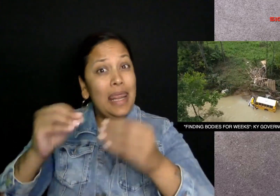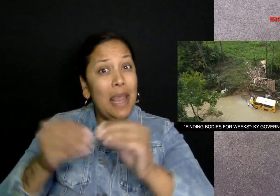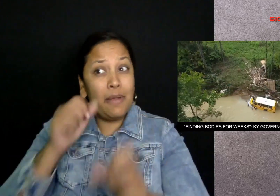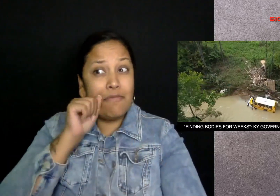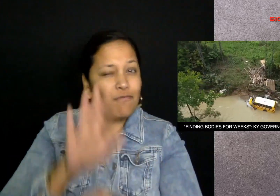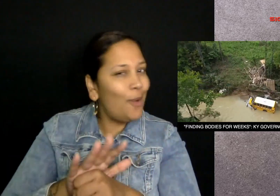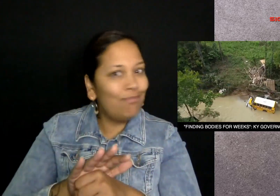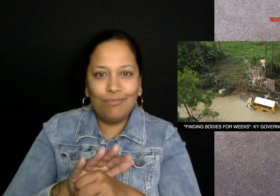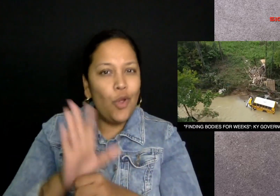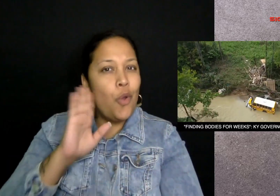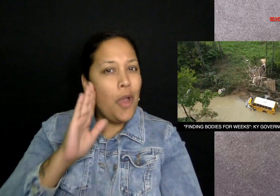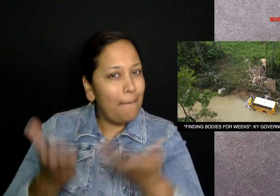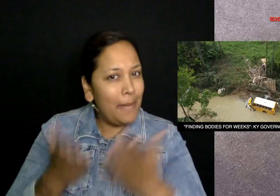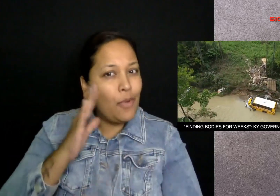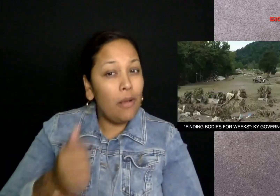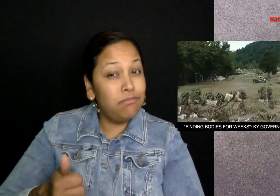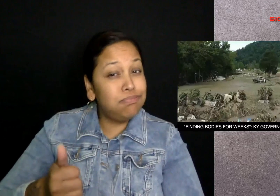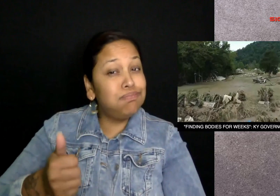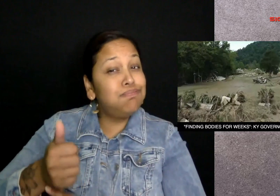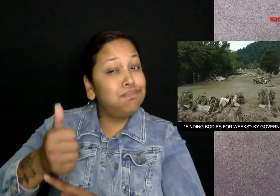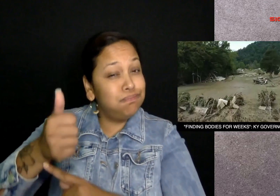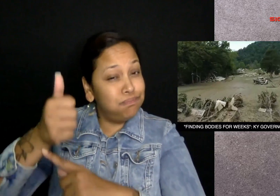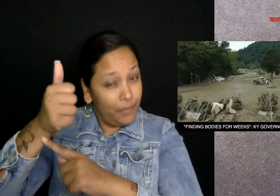officials warned the number of dead will go up